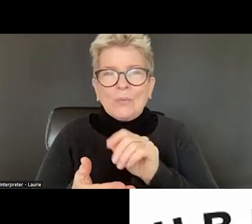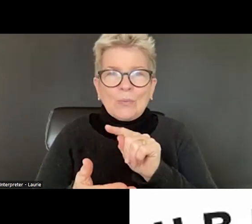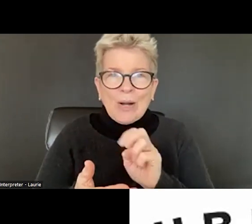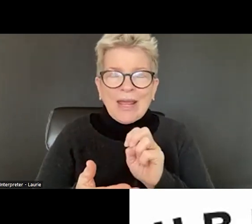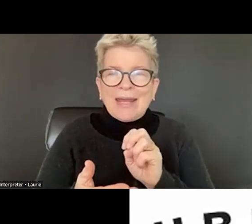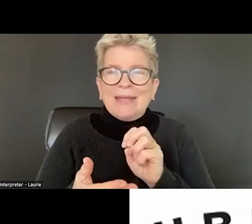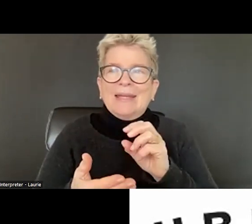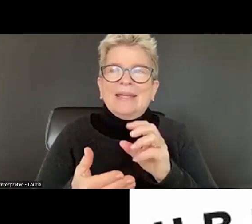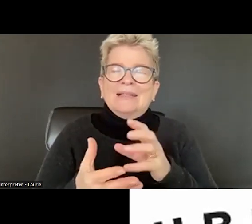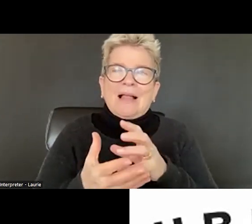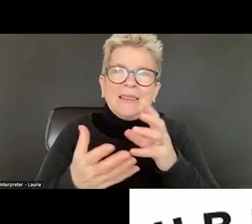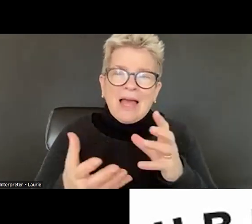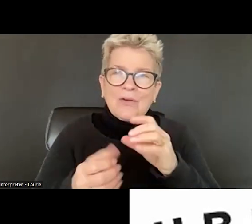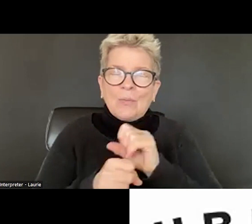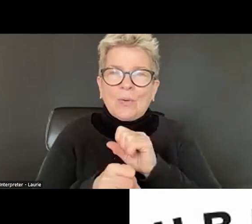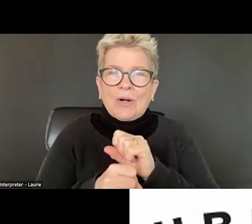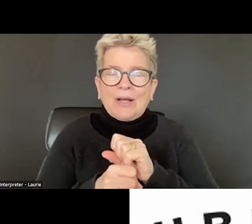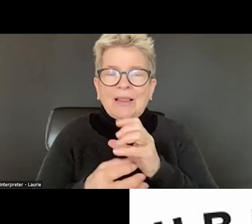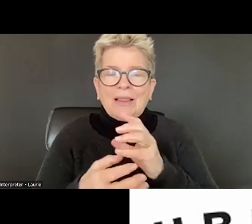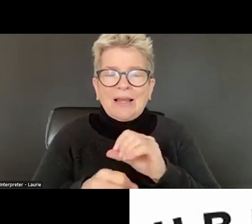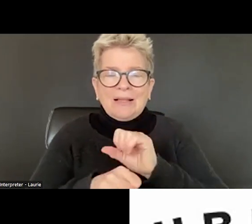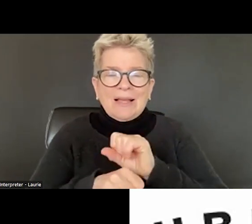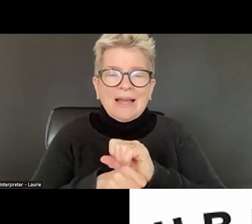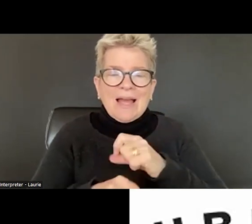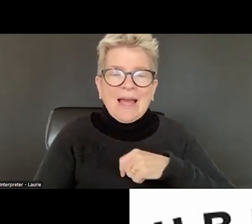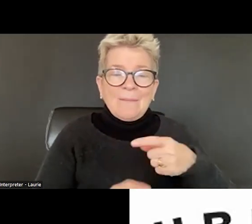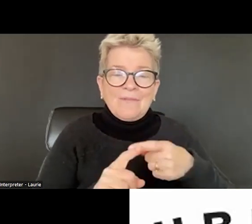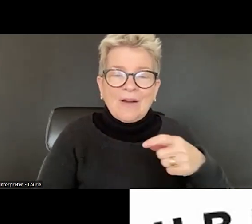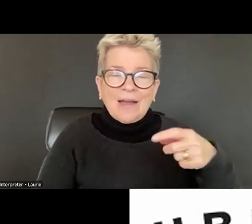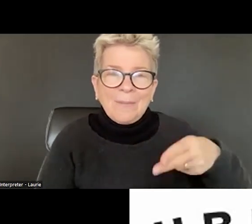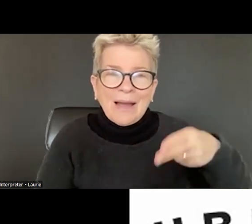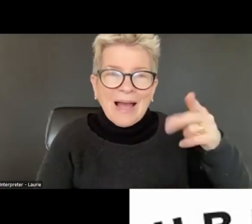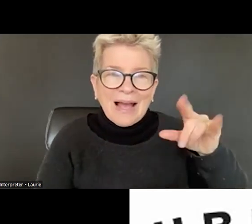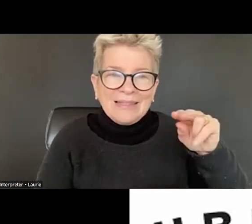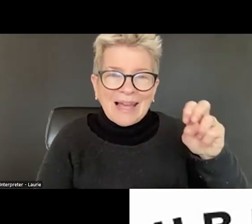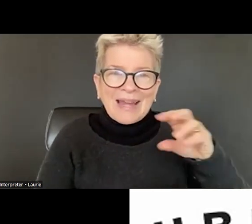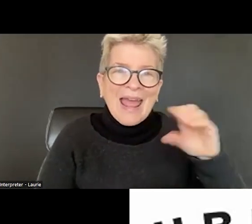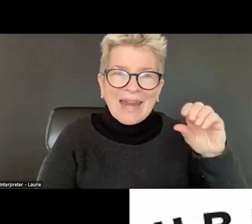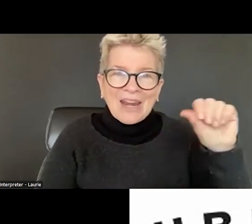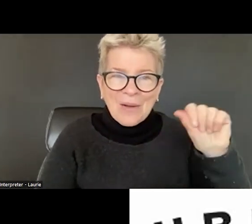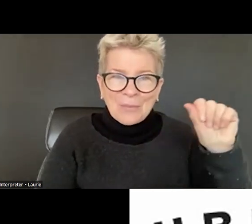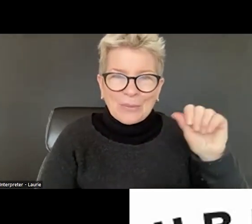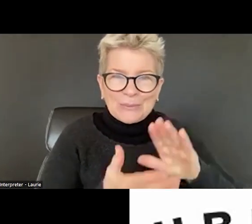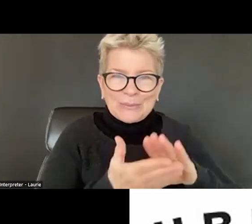of Labor and um I'm a product of the Highline and Auburn School District so I spent Elementary to